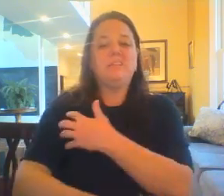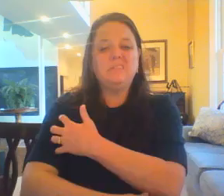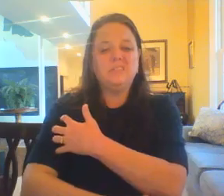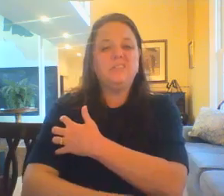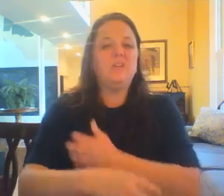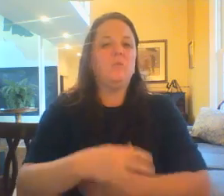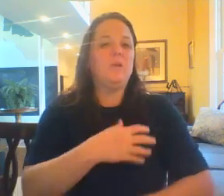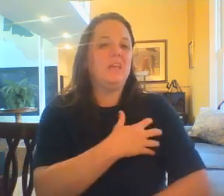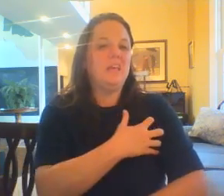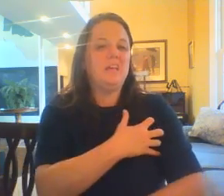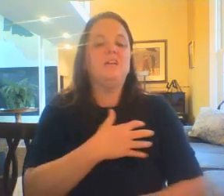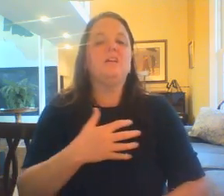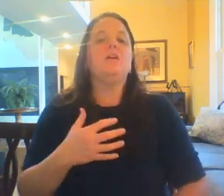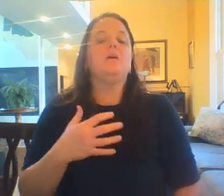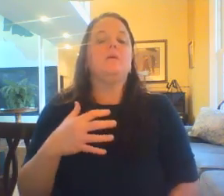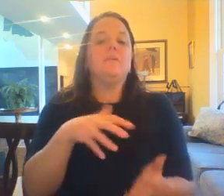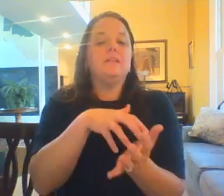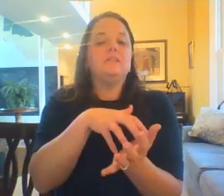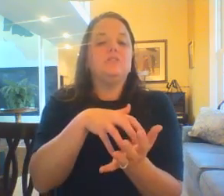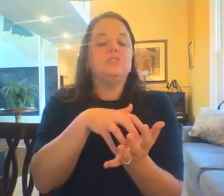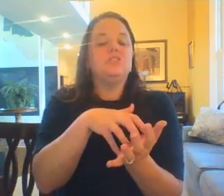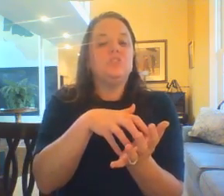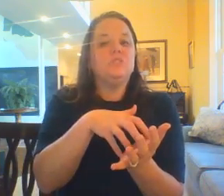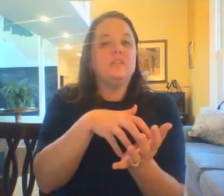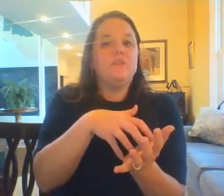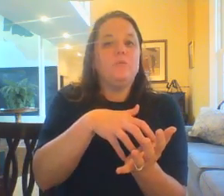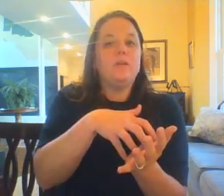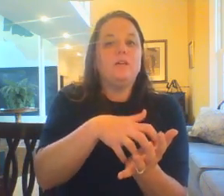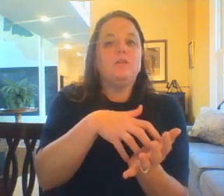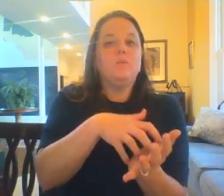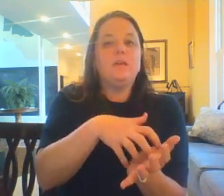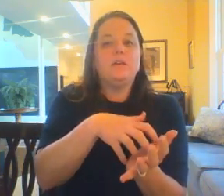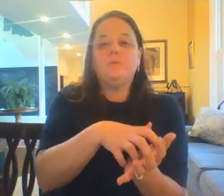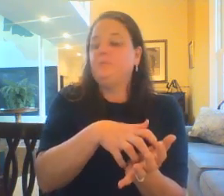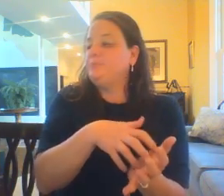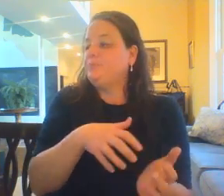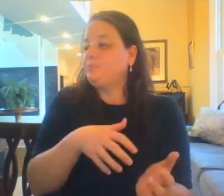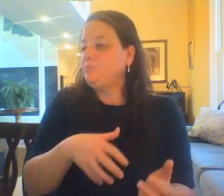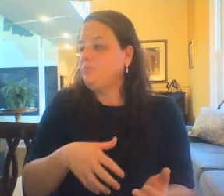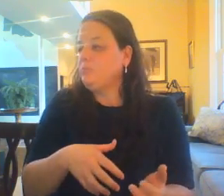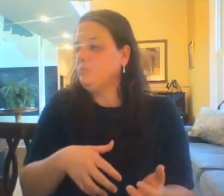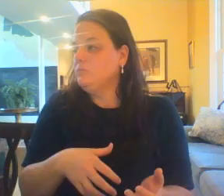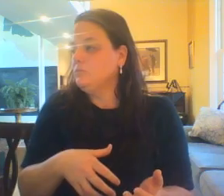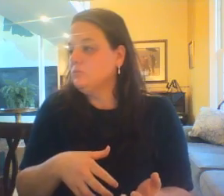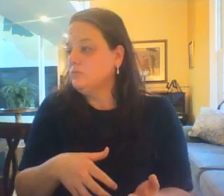you're just feeling weak but this is your just general sign for weak weak